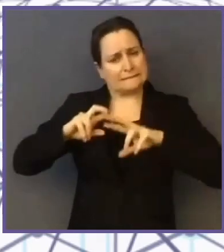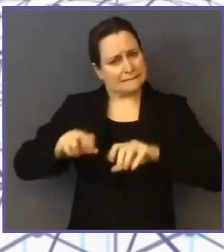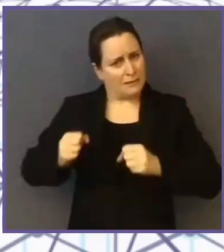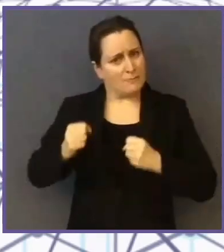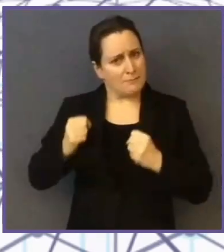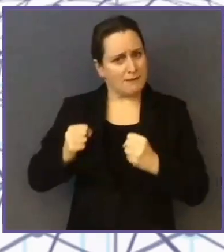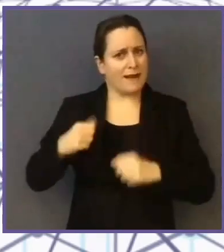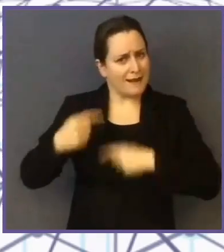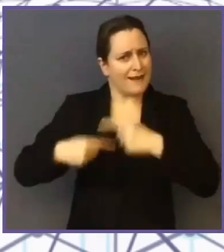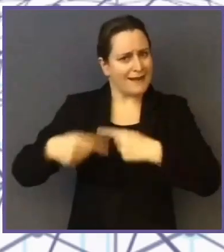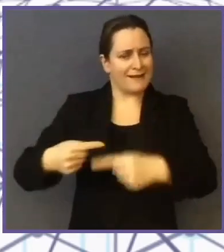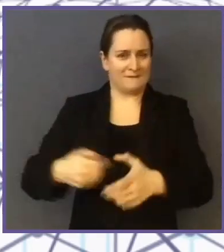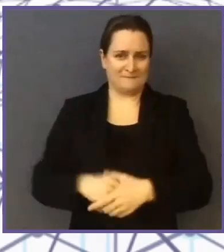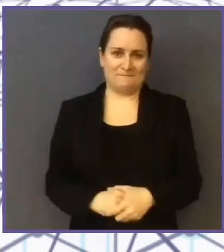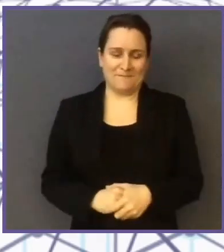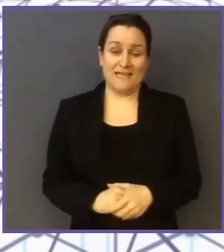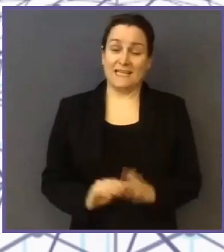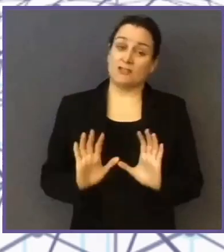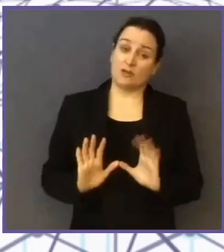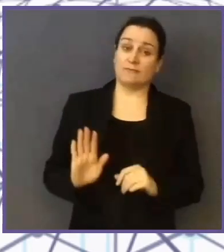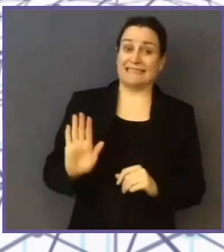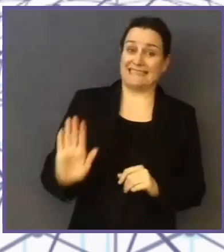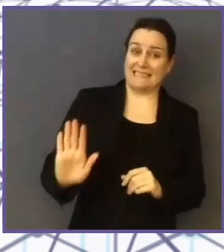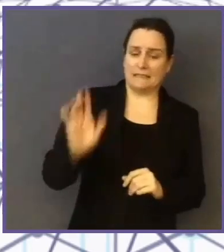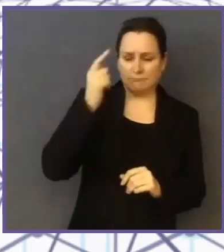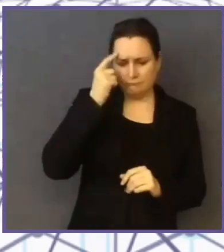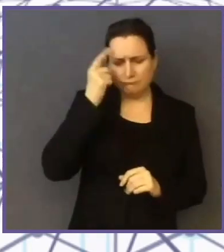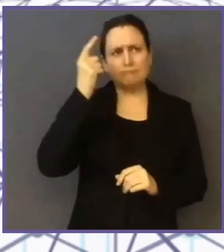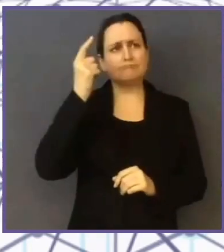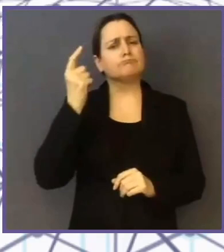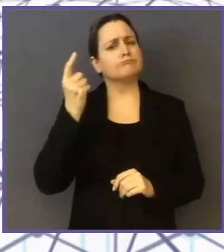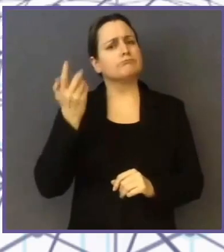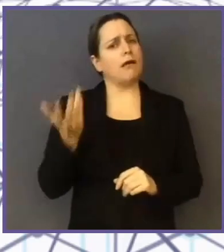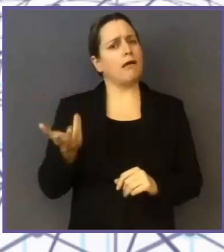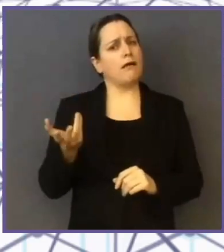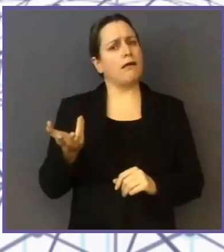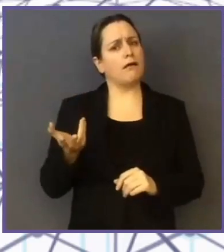But he shared his idea with us for what he called the Enabling Fridays Initiative.